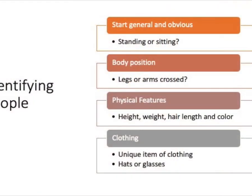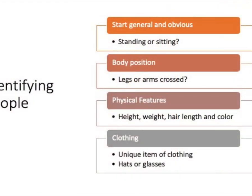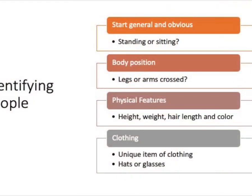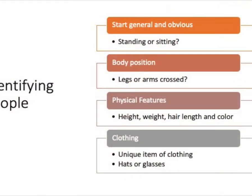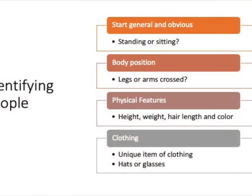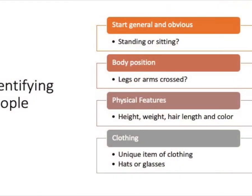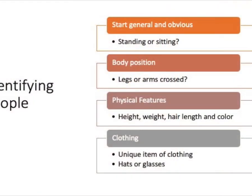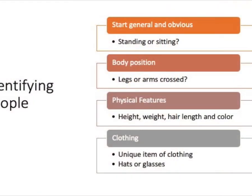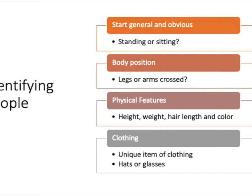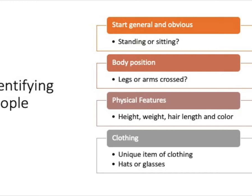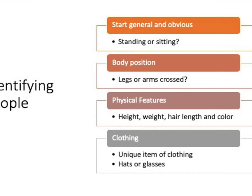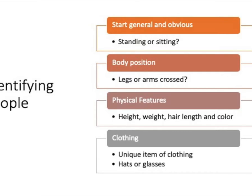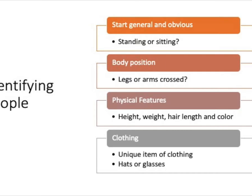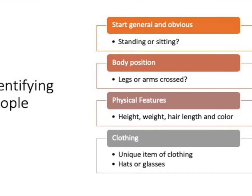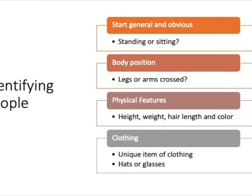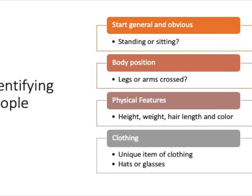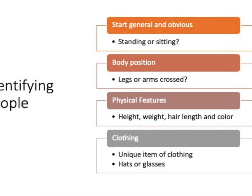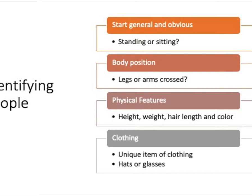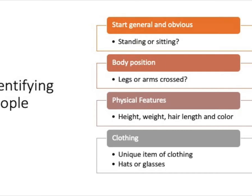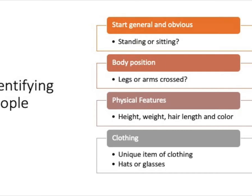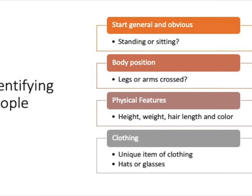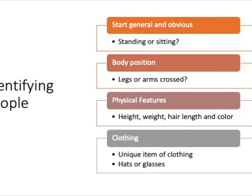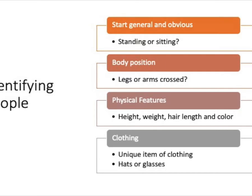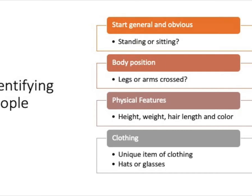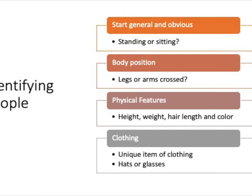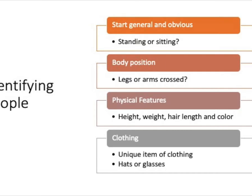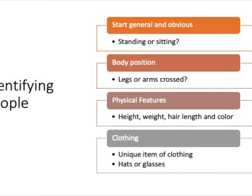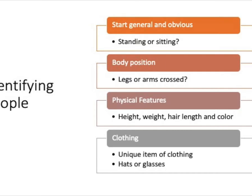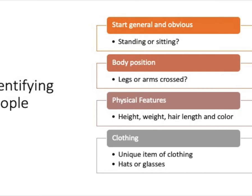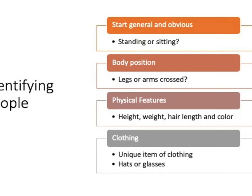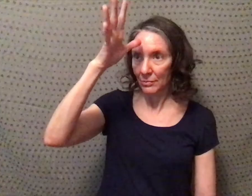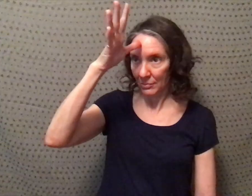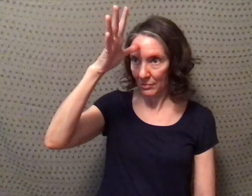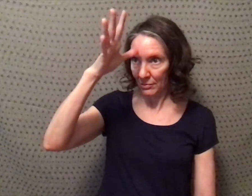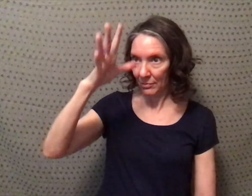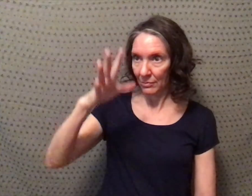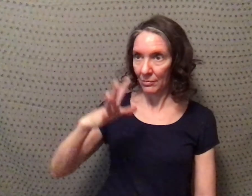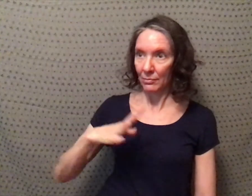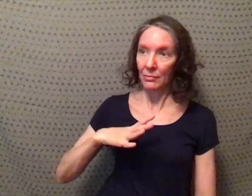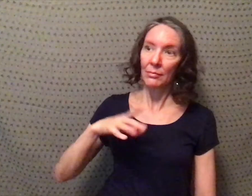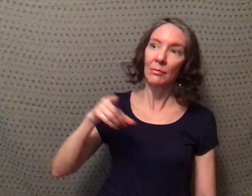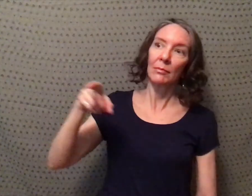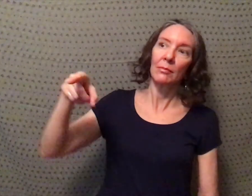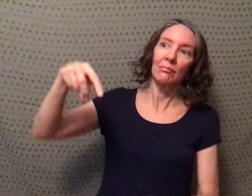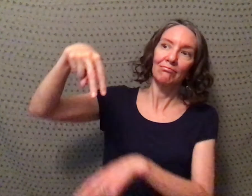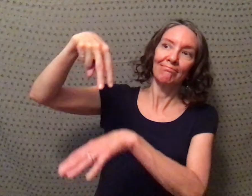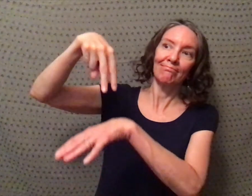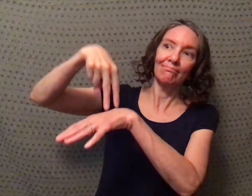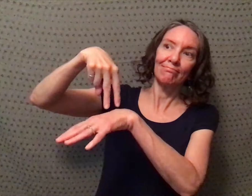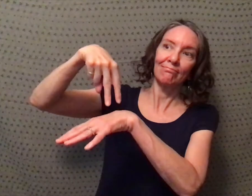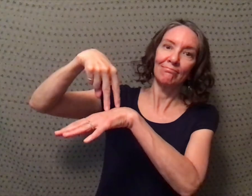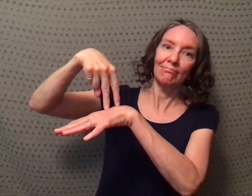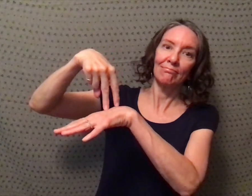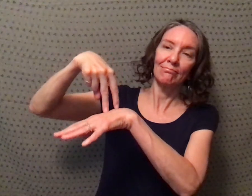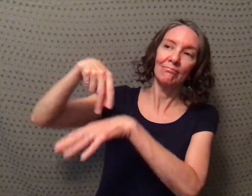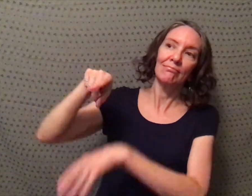Start with something general and obvious. Are they standing or sitting? Is their body position